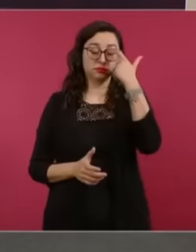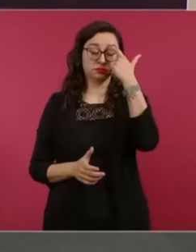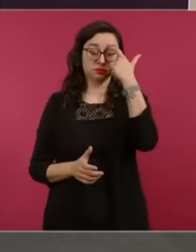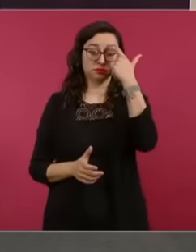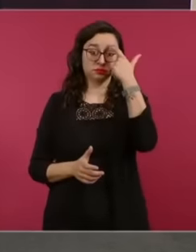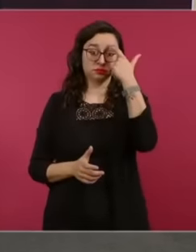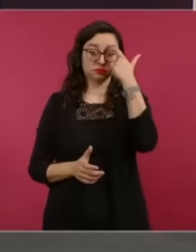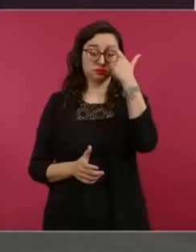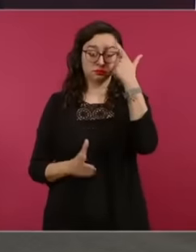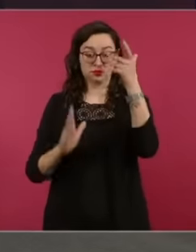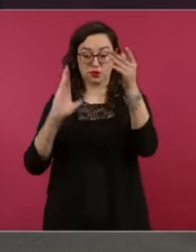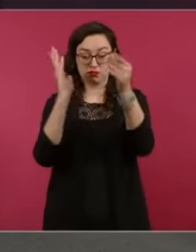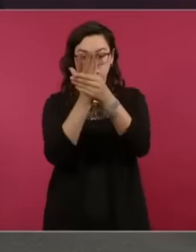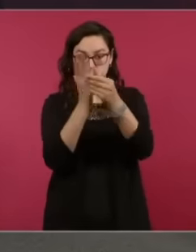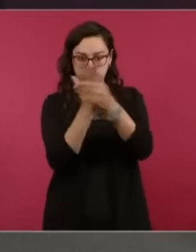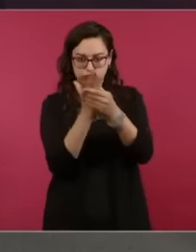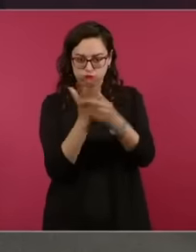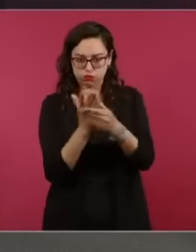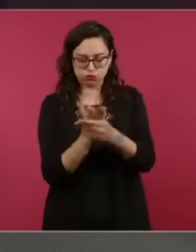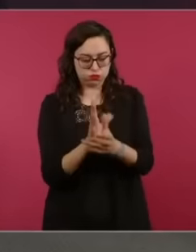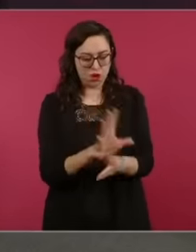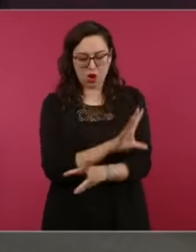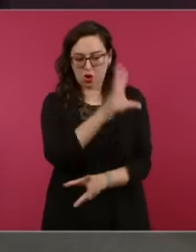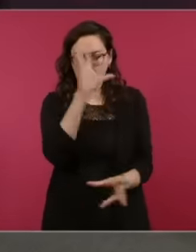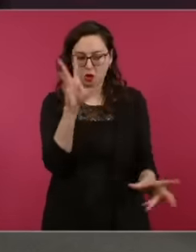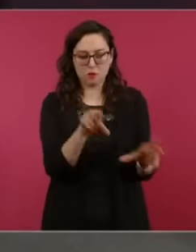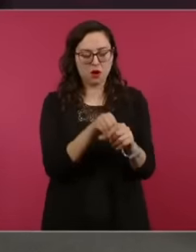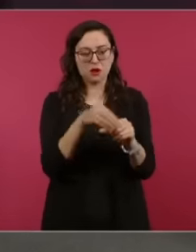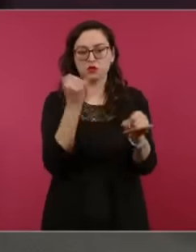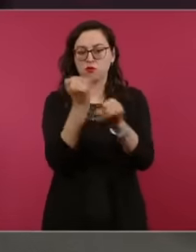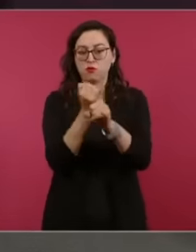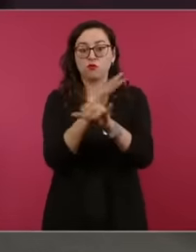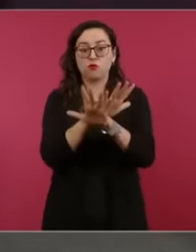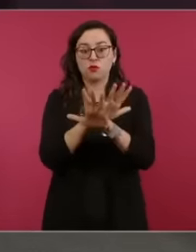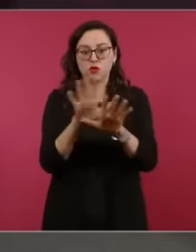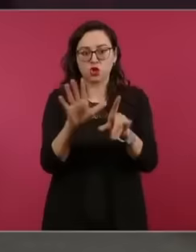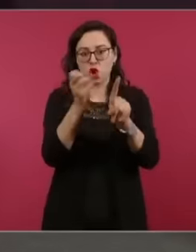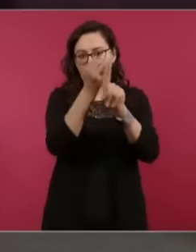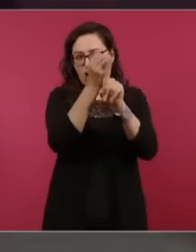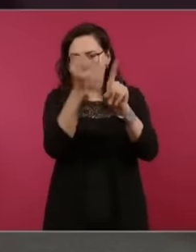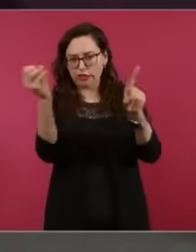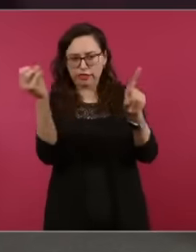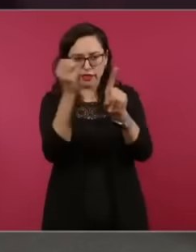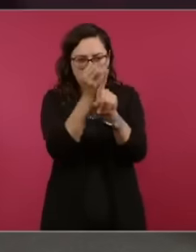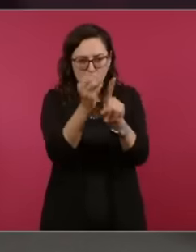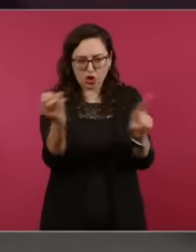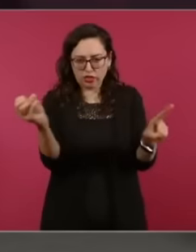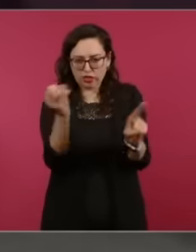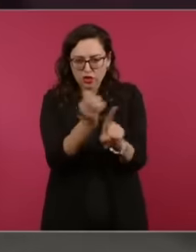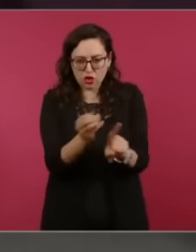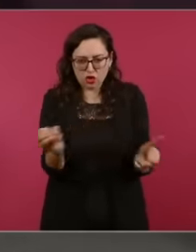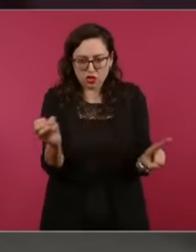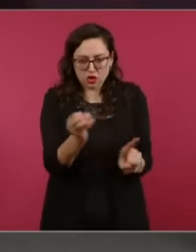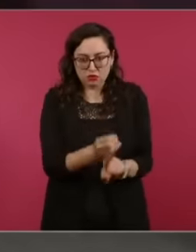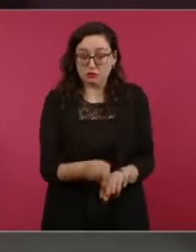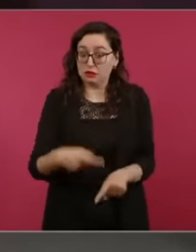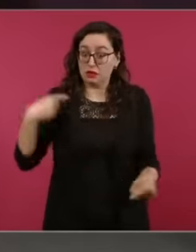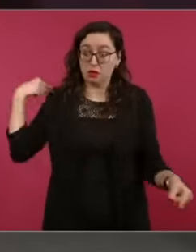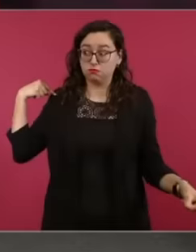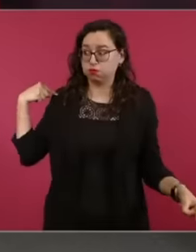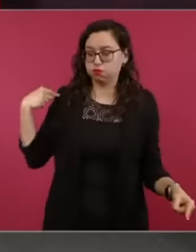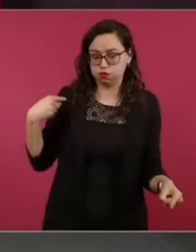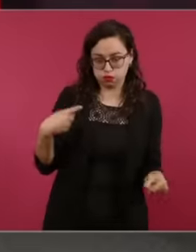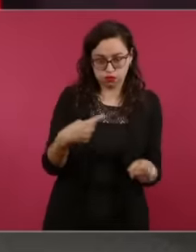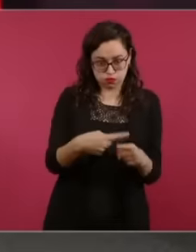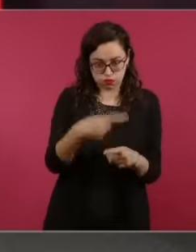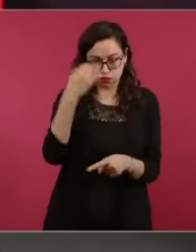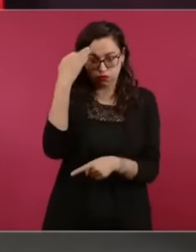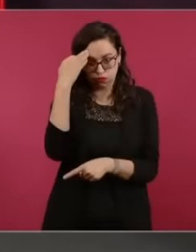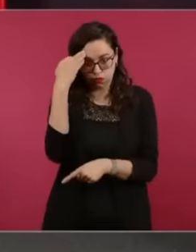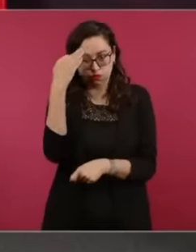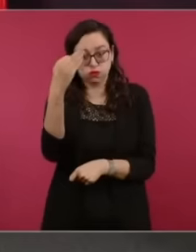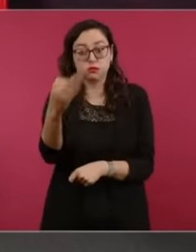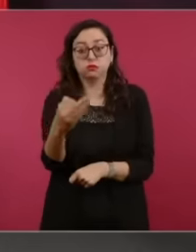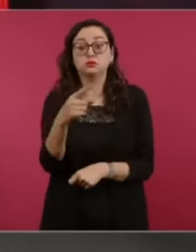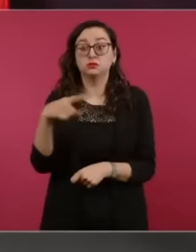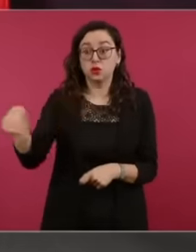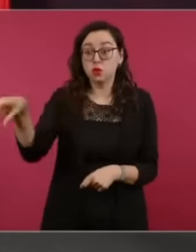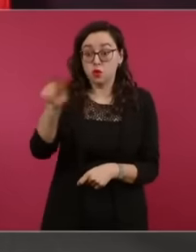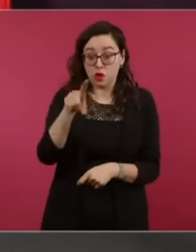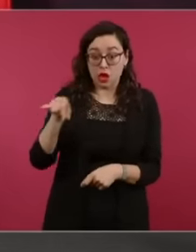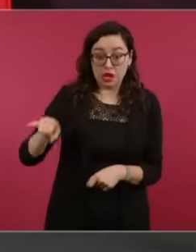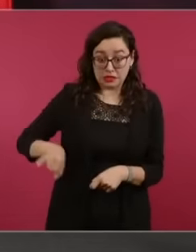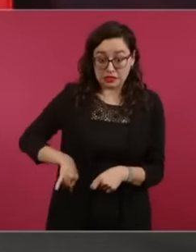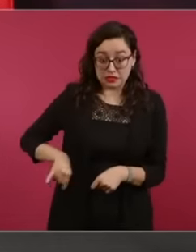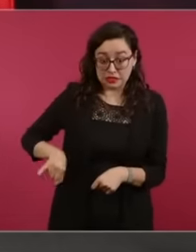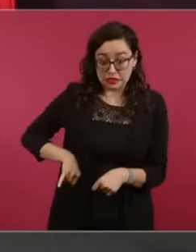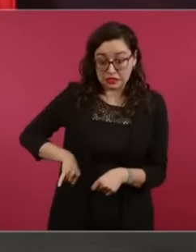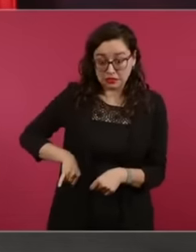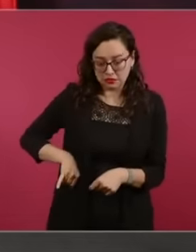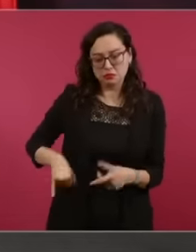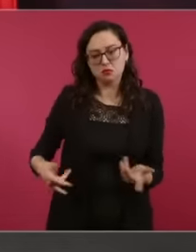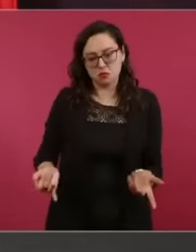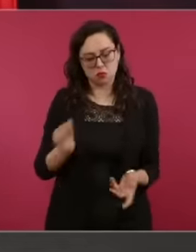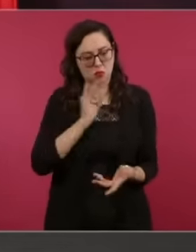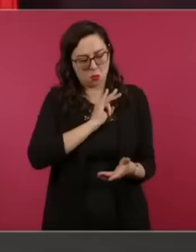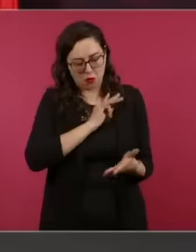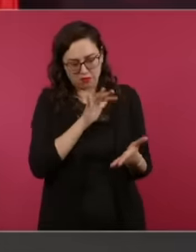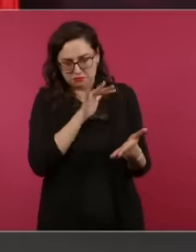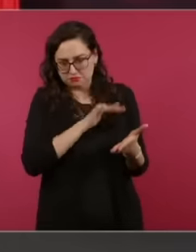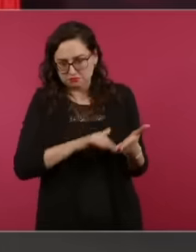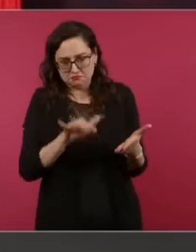trials as orderly as possible so that citizens and specialists have all the